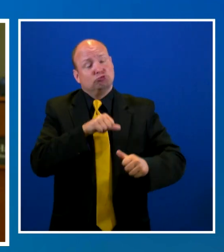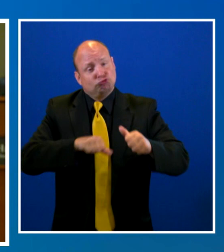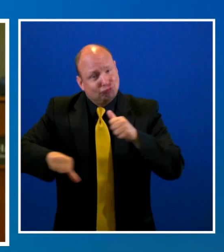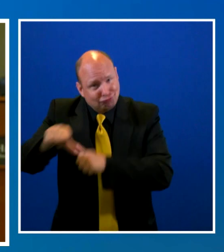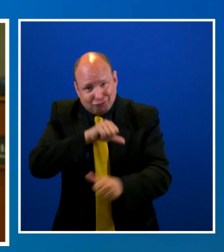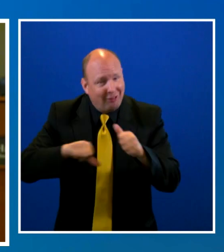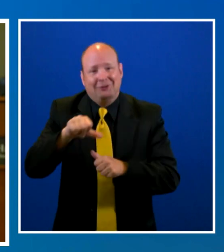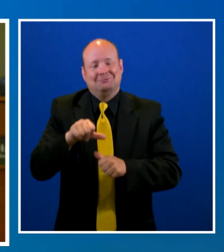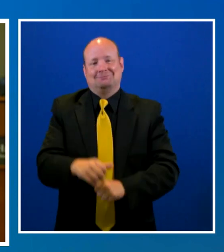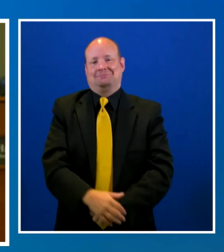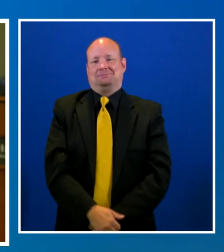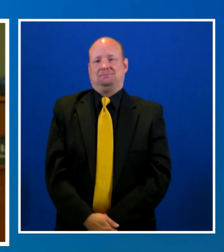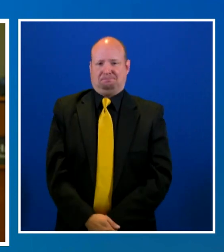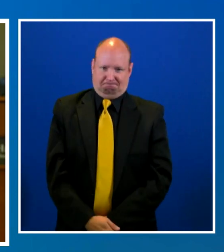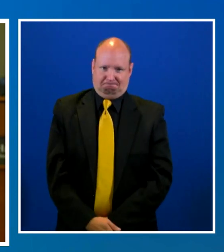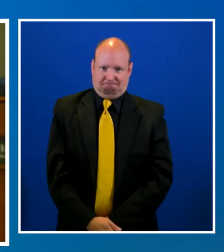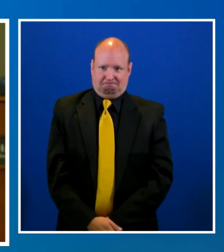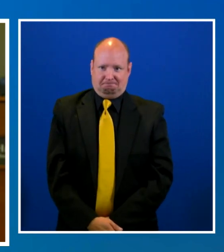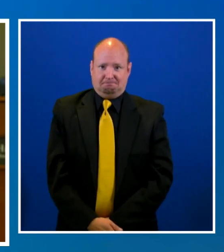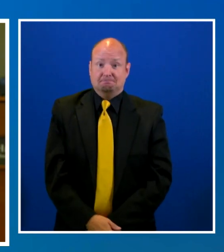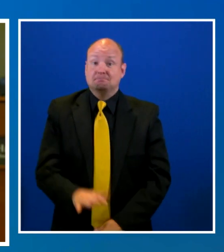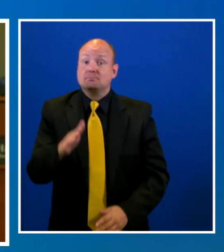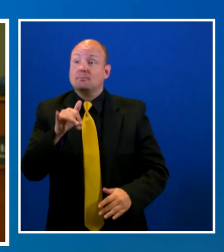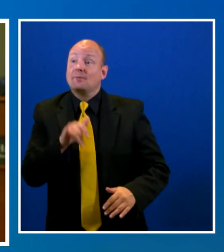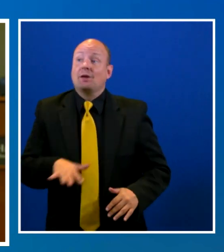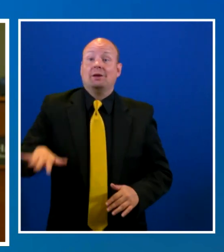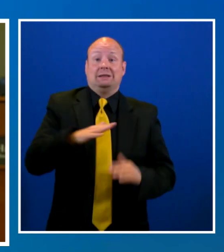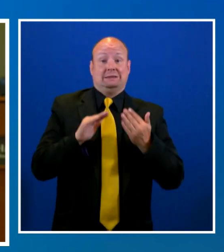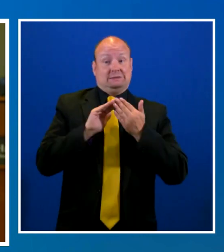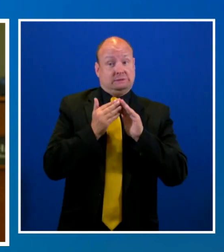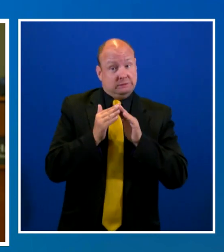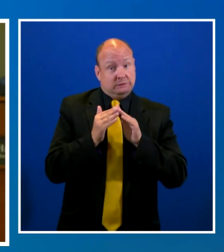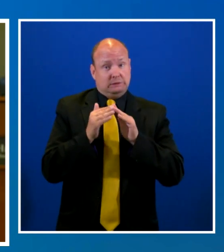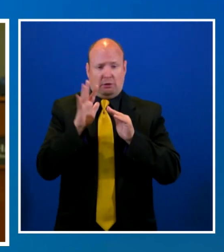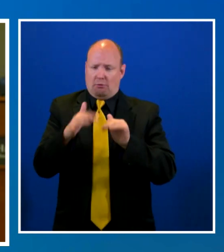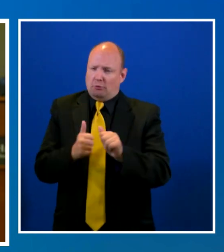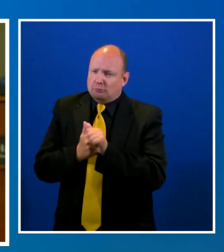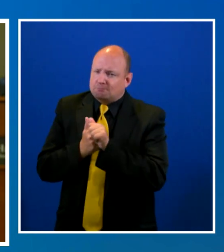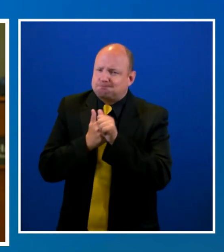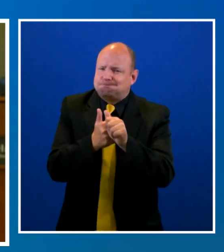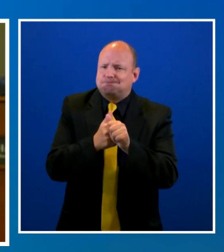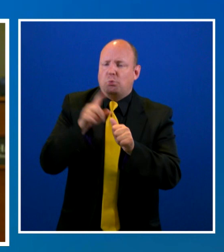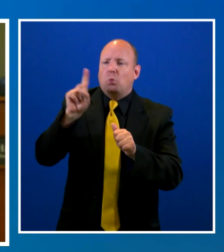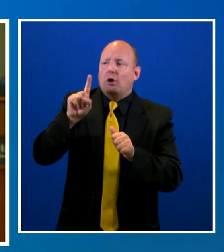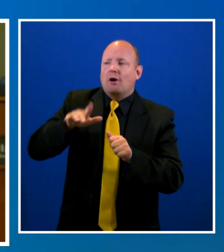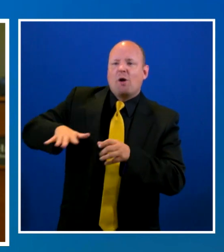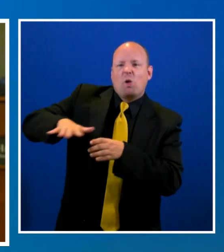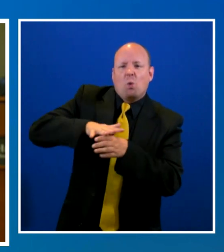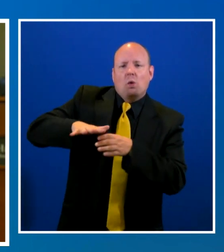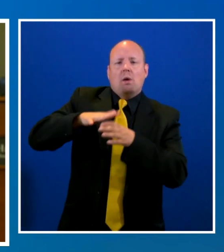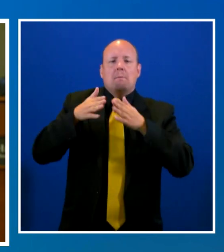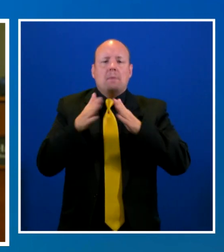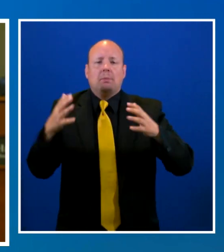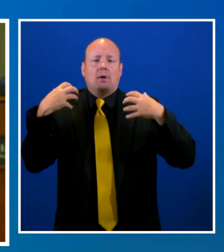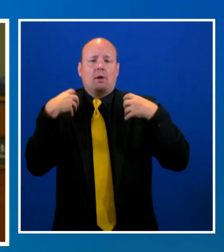Here at the city, we continue to follow the guidance of local public health experts and the available science data as we